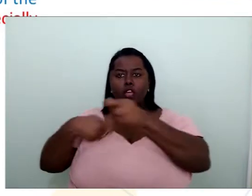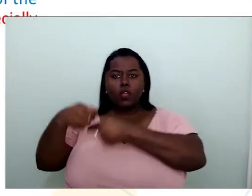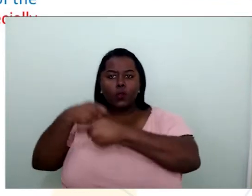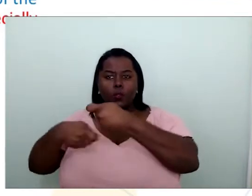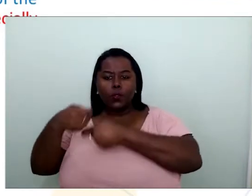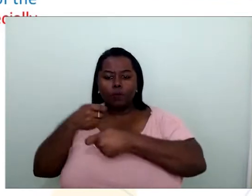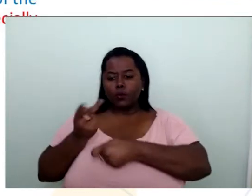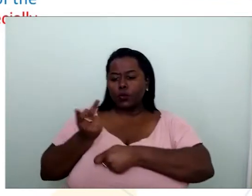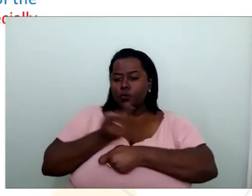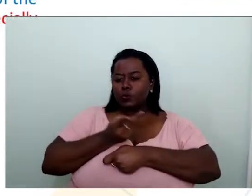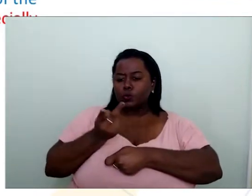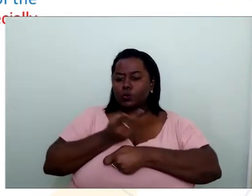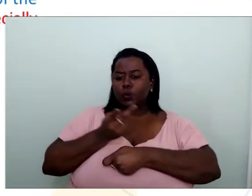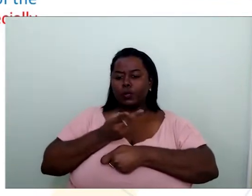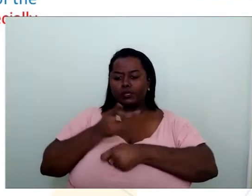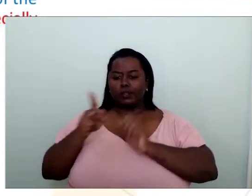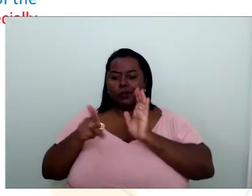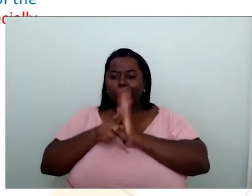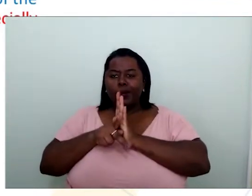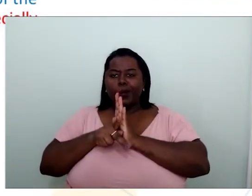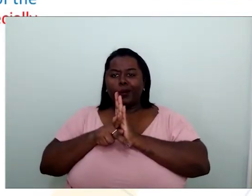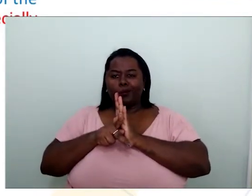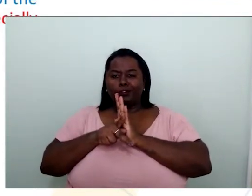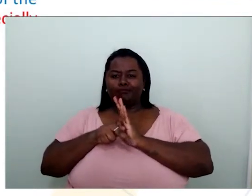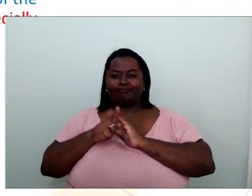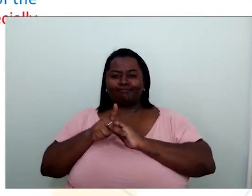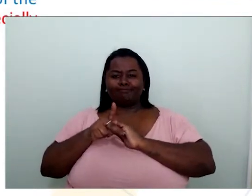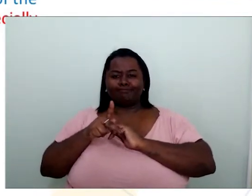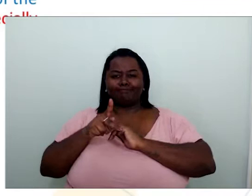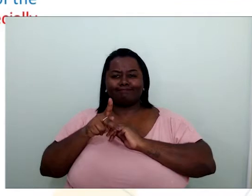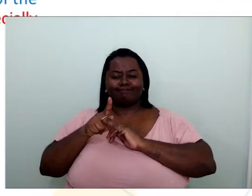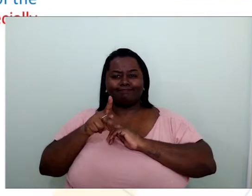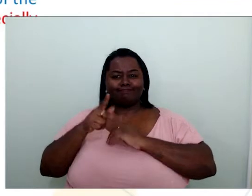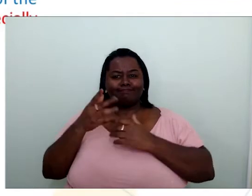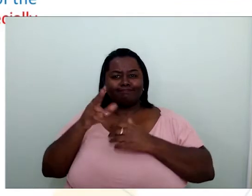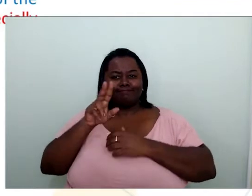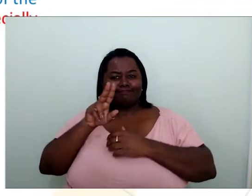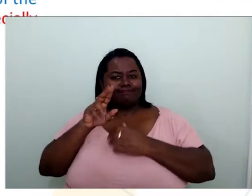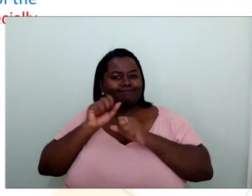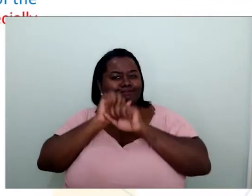argument for their widespread adoption are still not entirely clear and